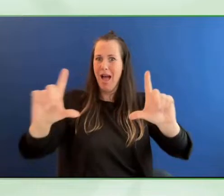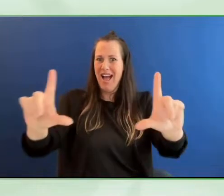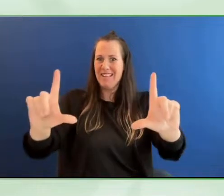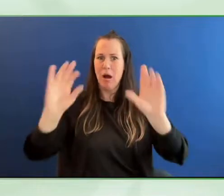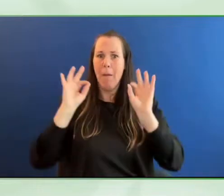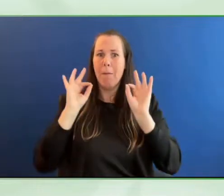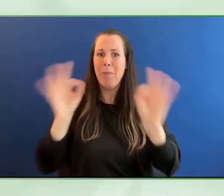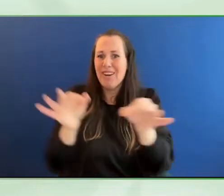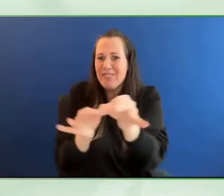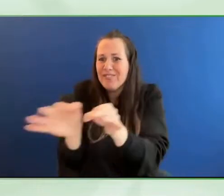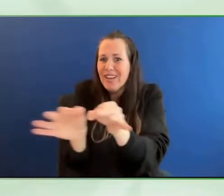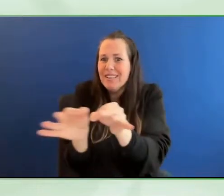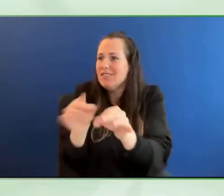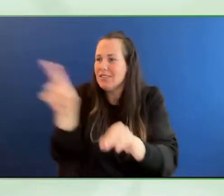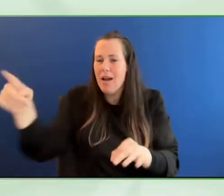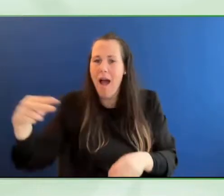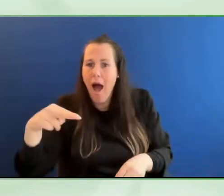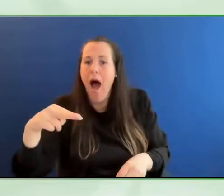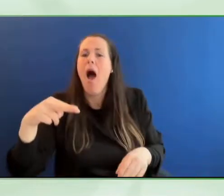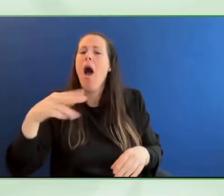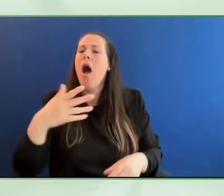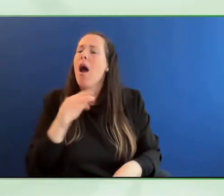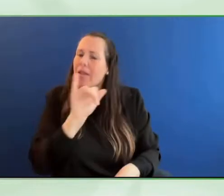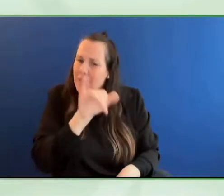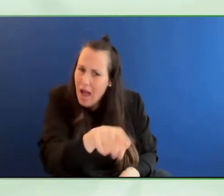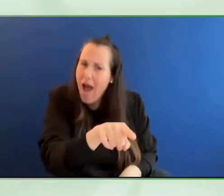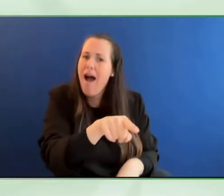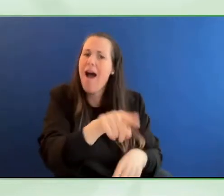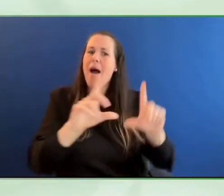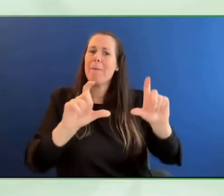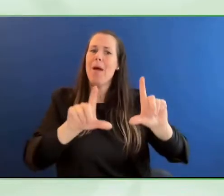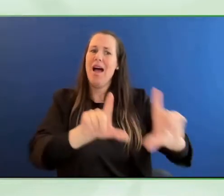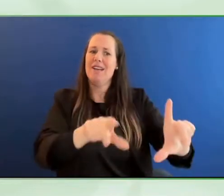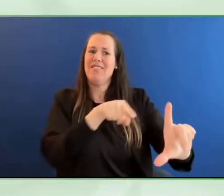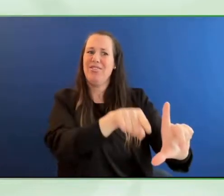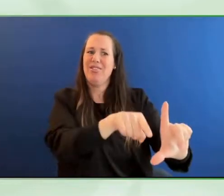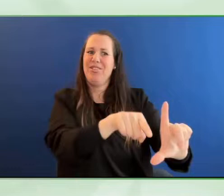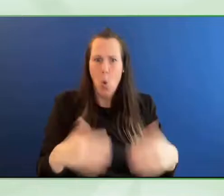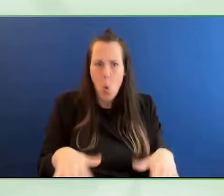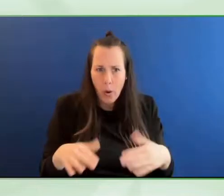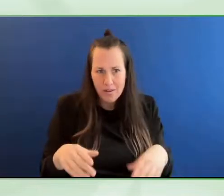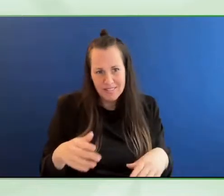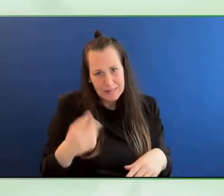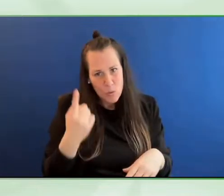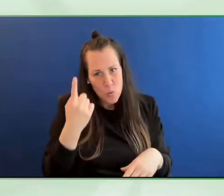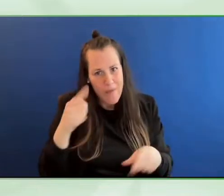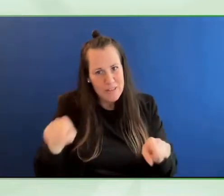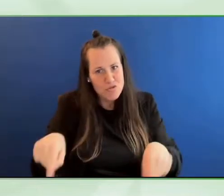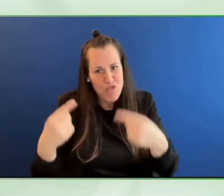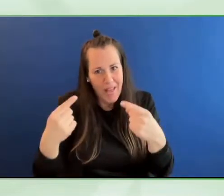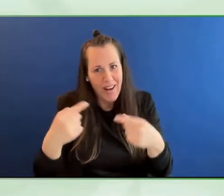They are able to write good words, they practice writing good words, because AI can obviously dish out words.